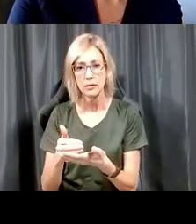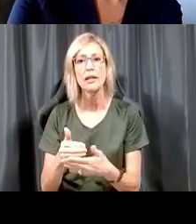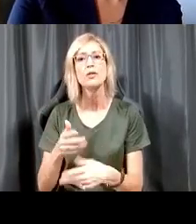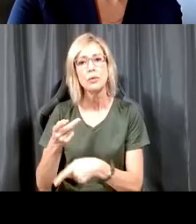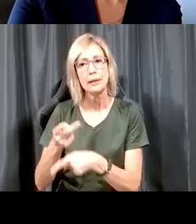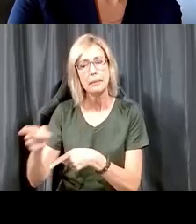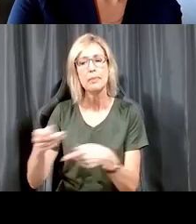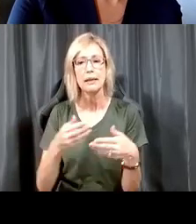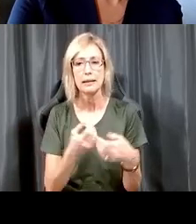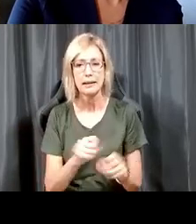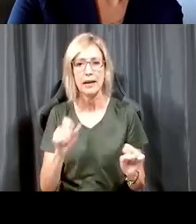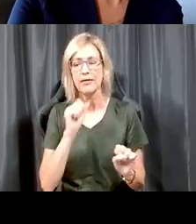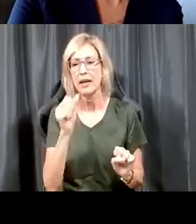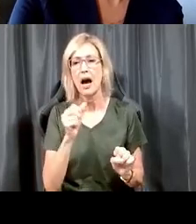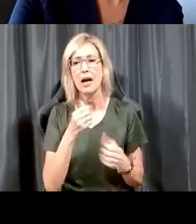So they're not choking hazards .